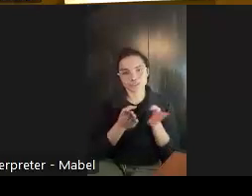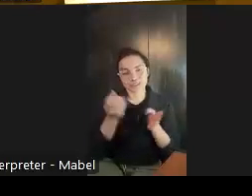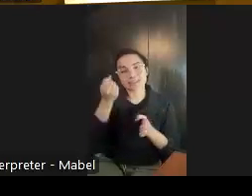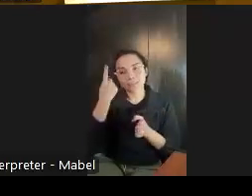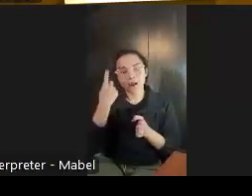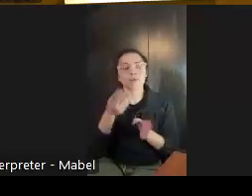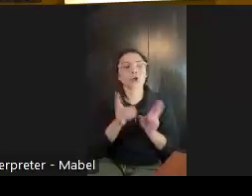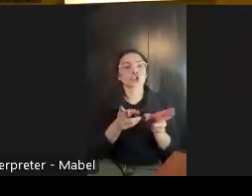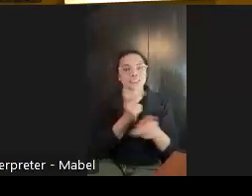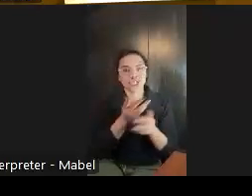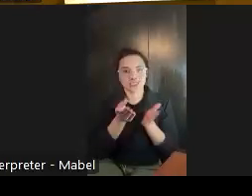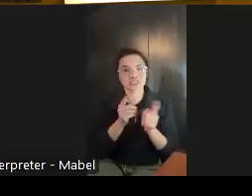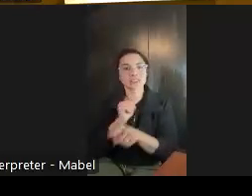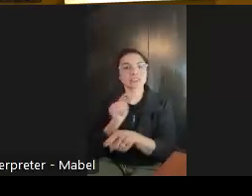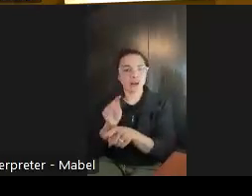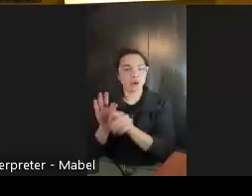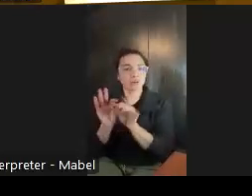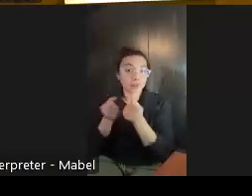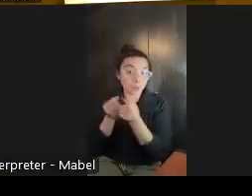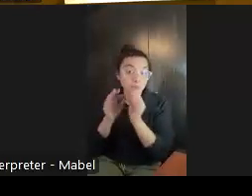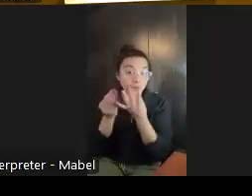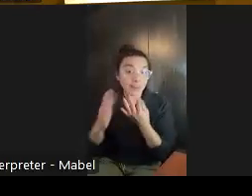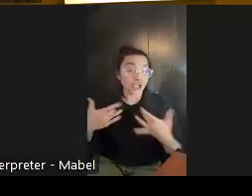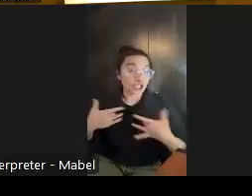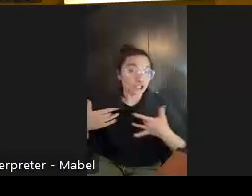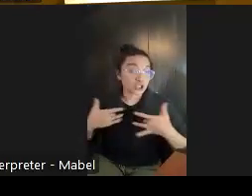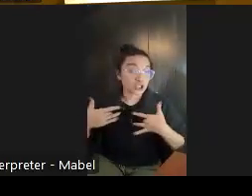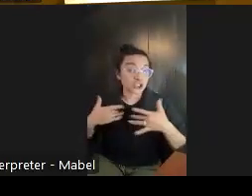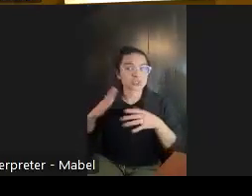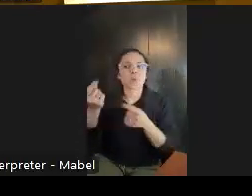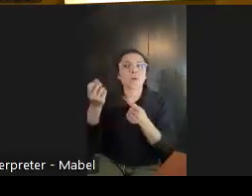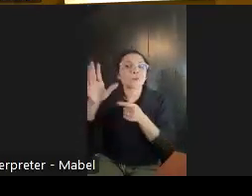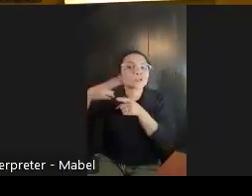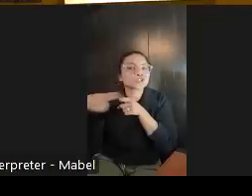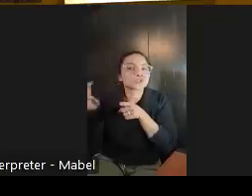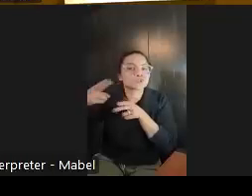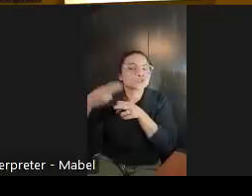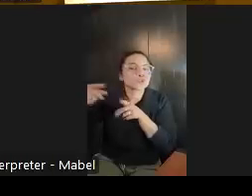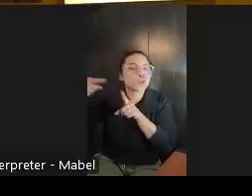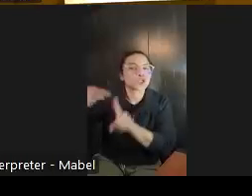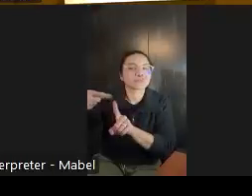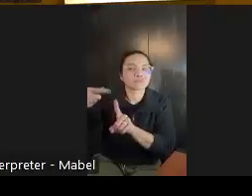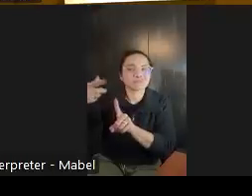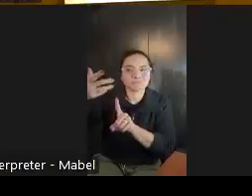their concerns what is their short-term targeted goal what do they want to get from our successions